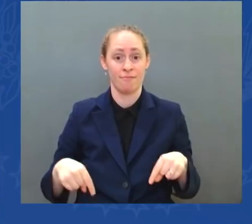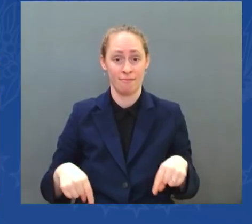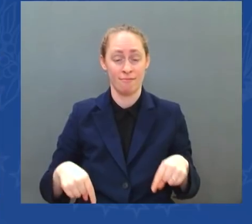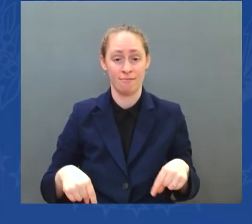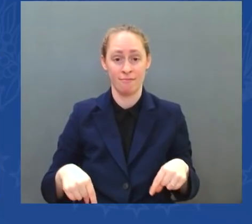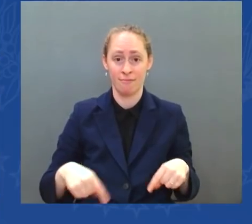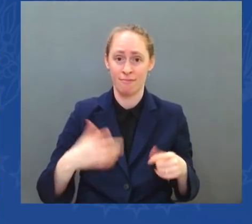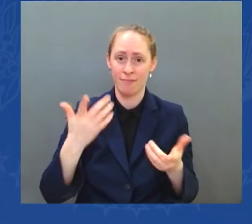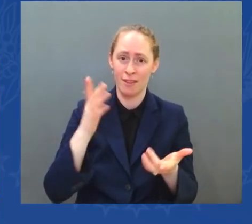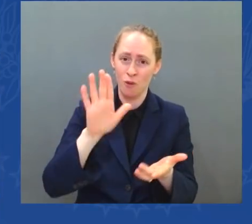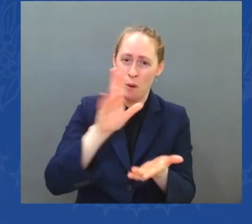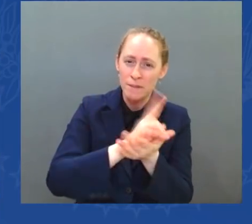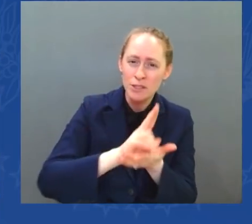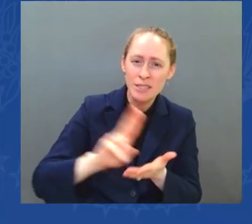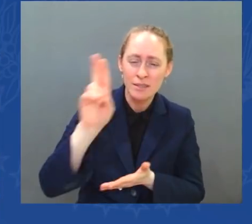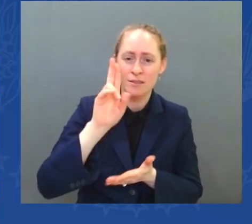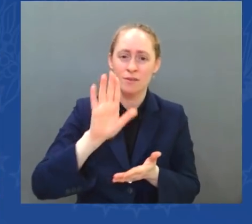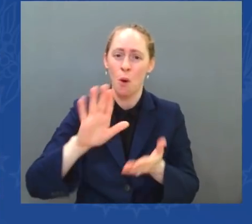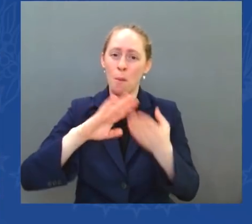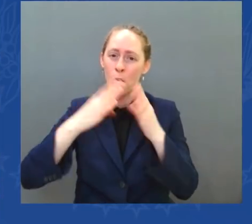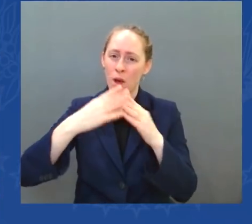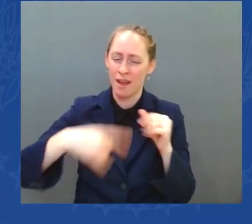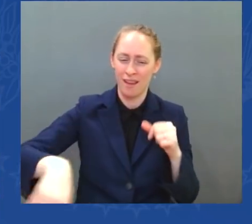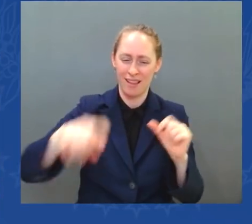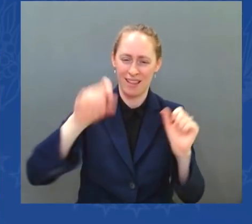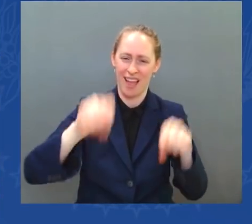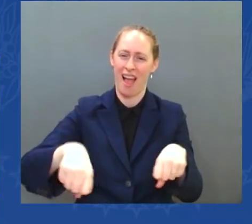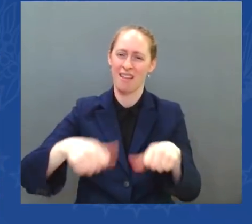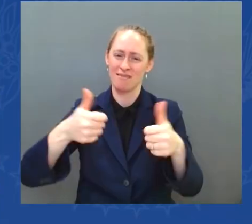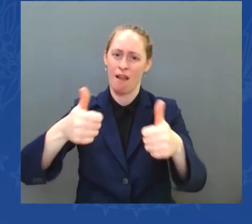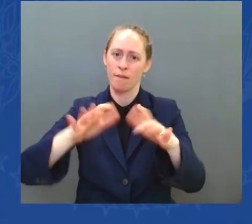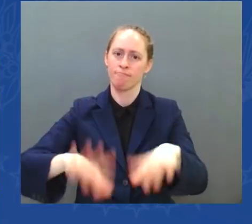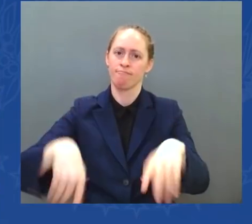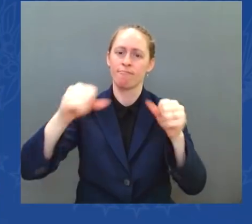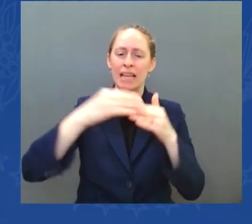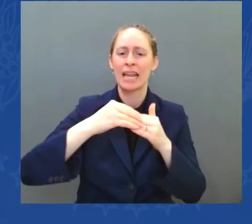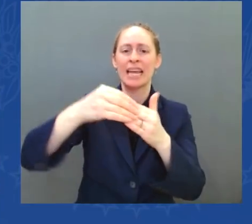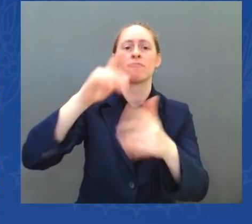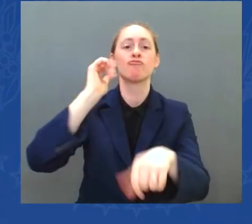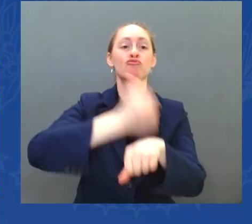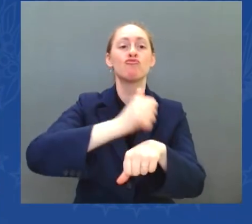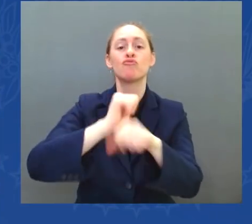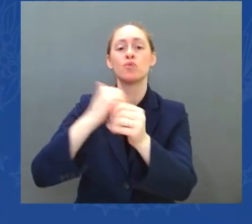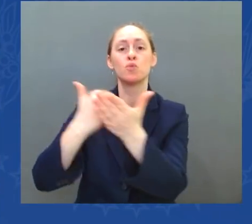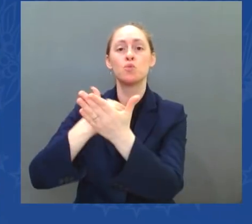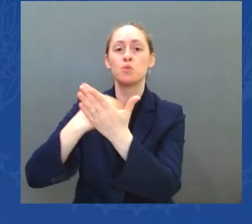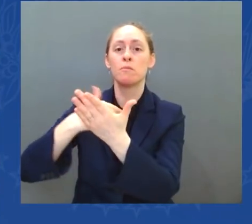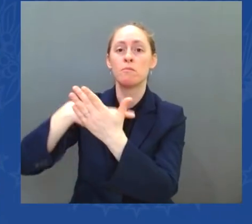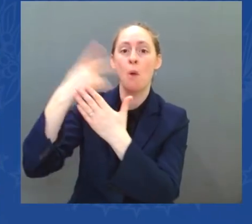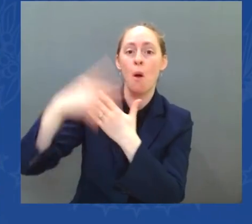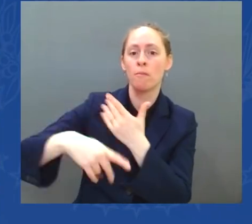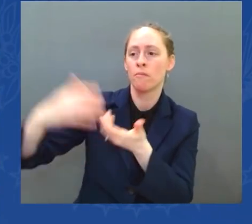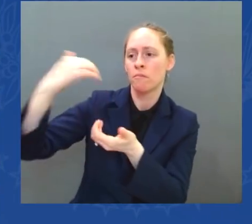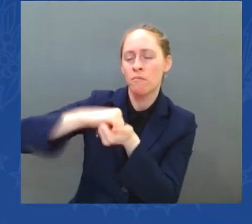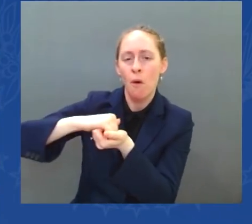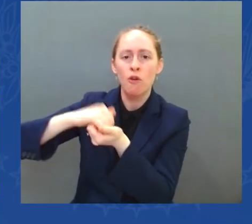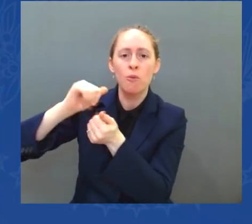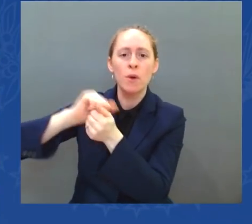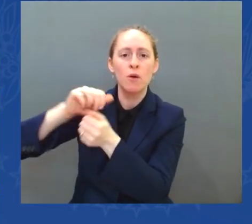and state of the art facilities partnering with local employers. So look, so they can get out,